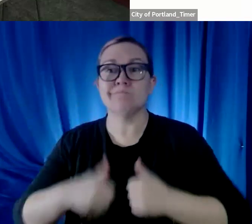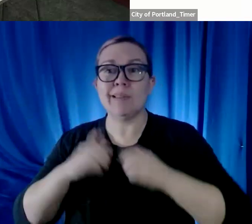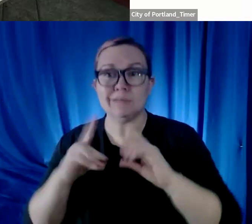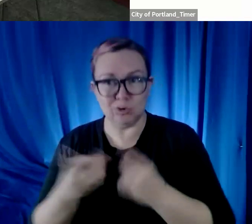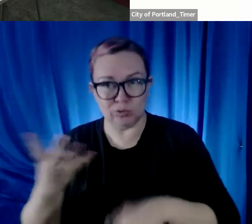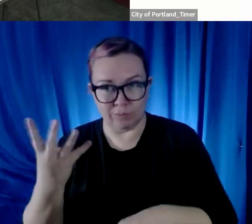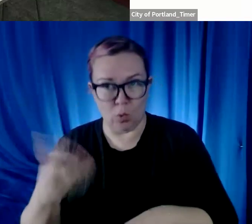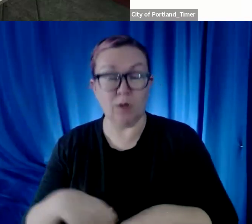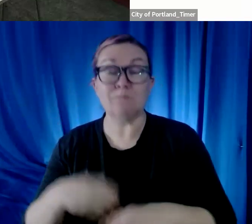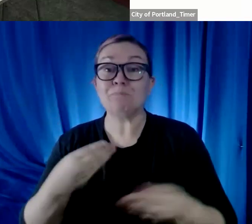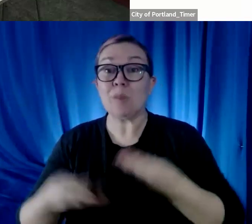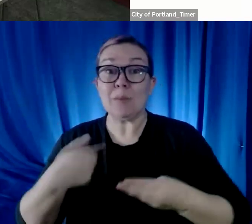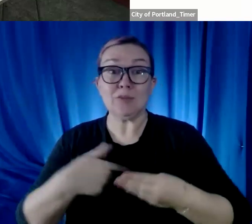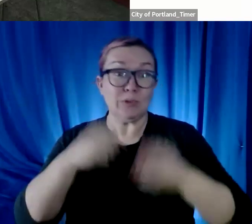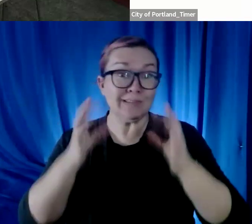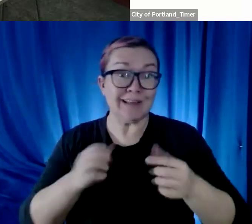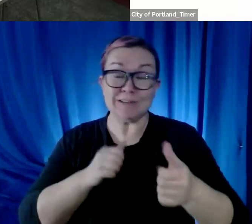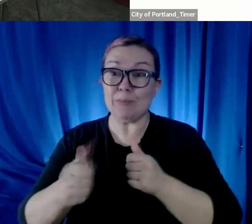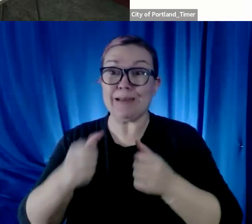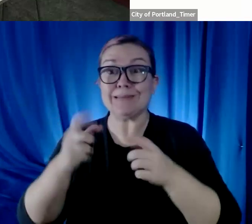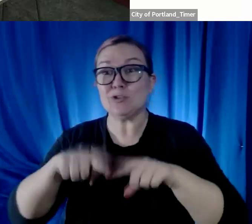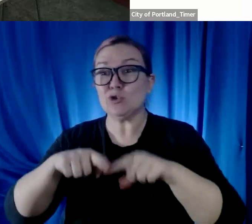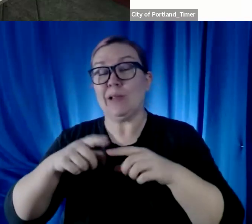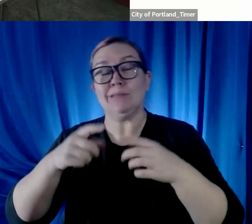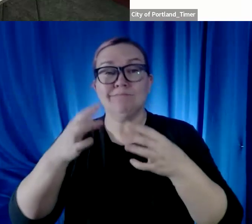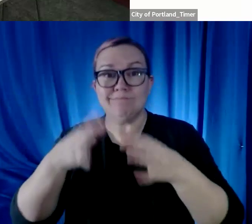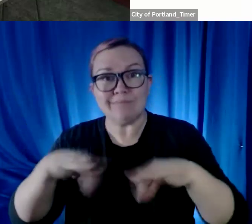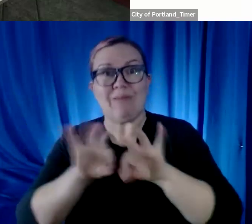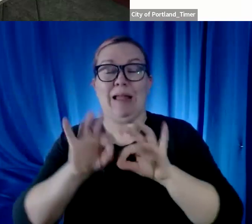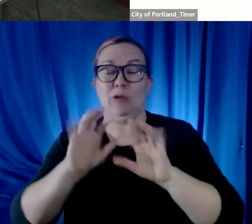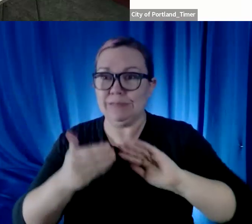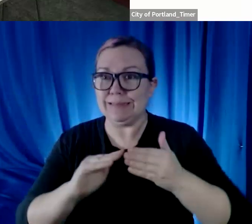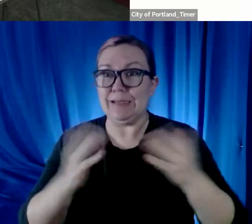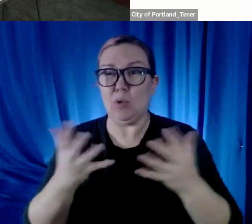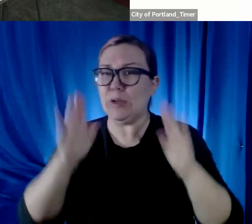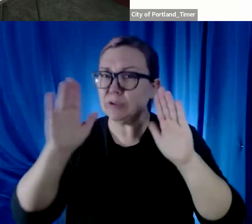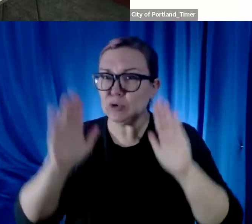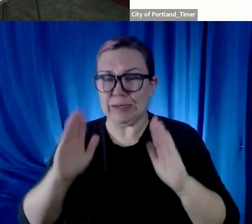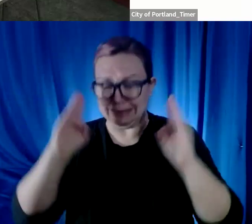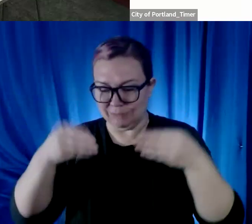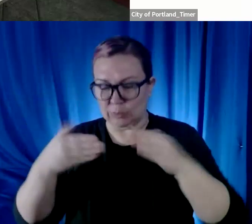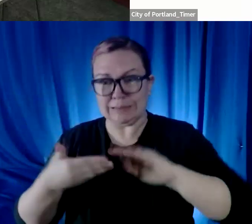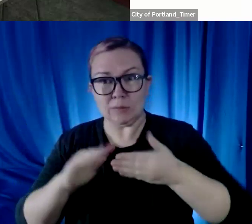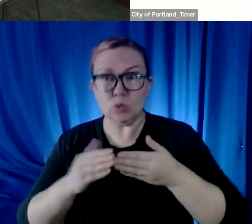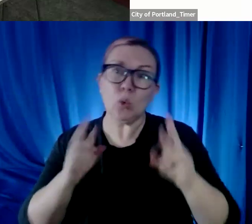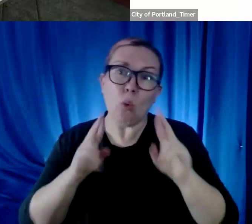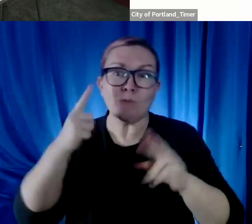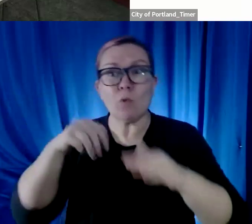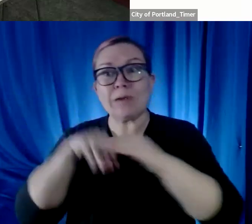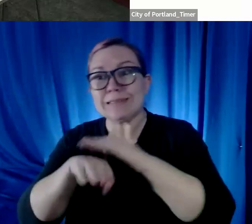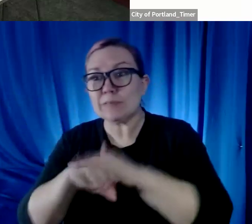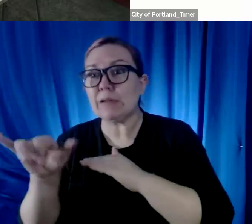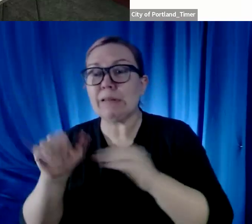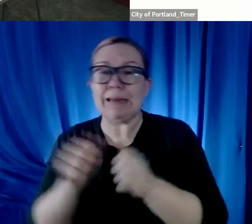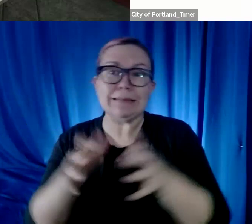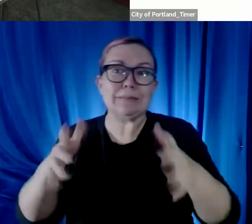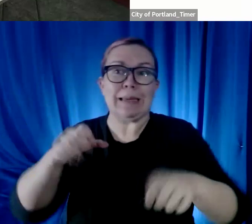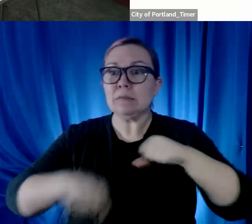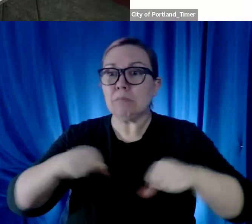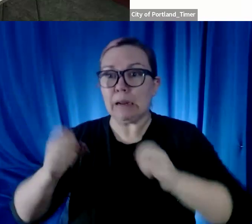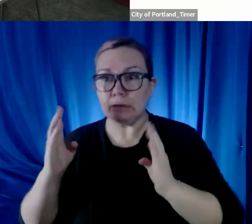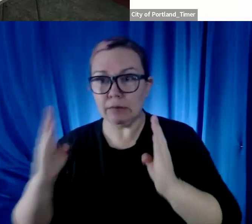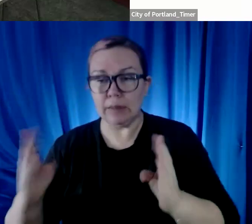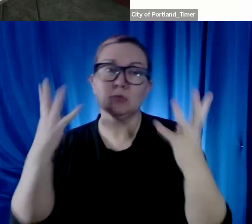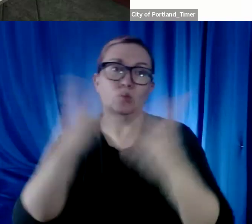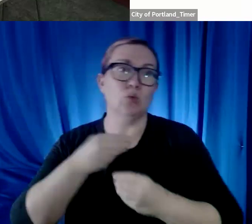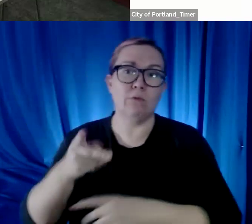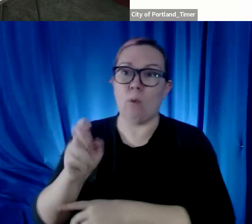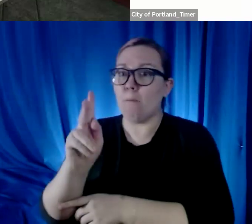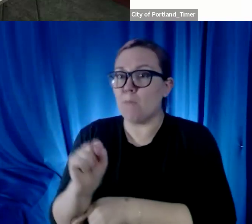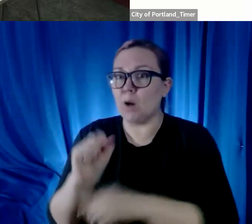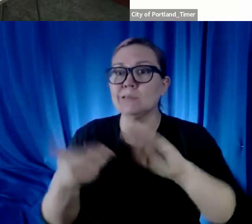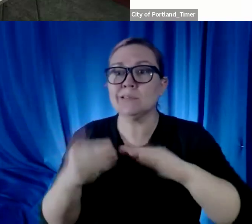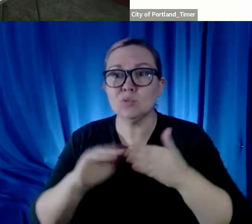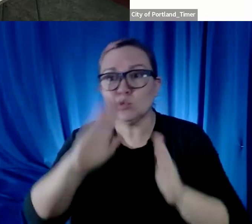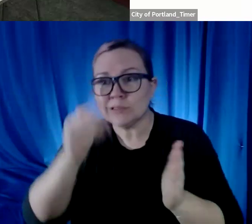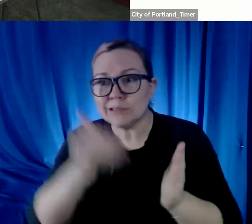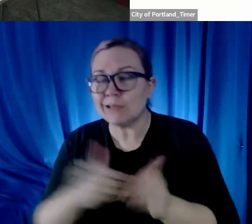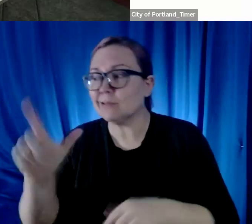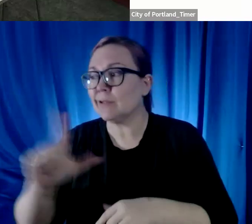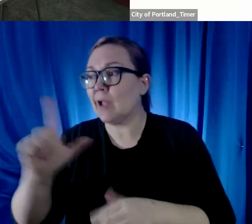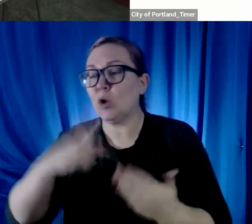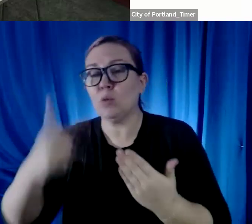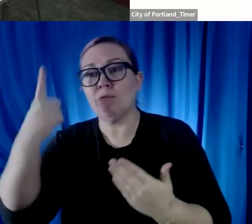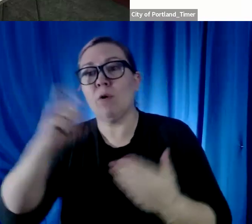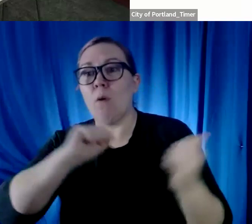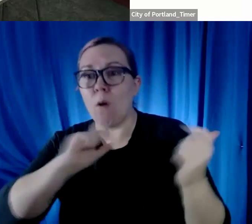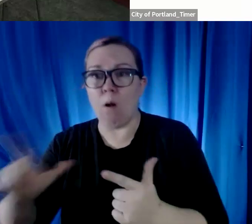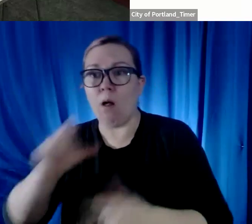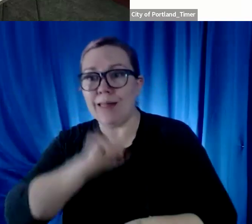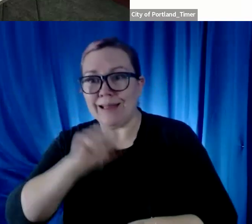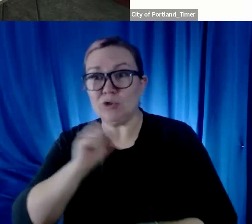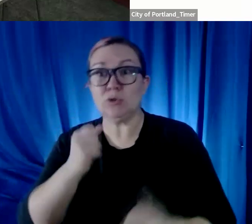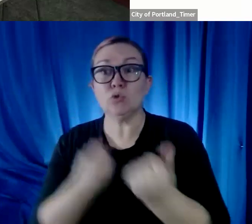The budget that we choose to pass determines the values of our city. What makes this city great is our focus on community and hopes for accessibility through things like expanded biking lanes, beautiful parks, vibrant community centers, library programs for all ages, and support for our houseless brothers and sisters.